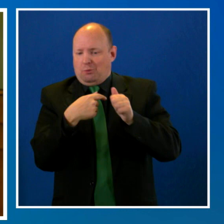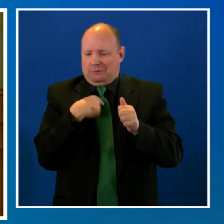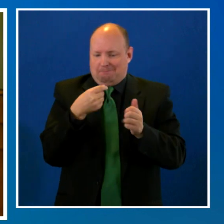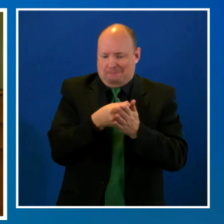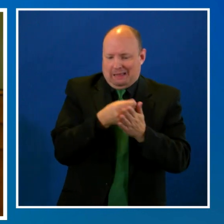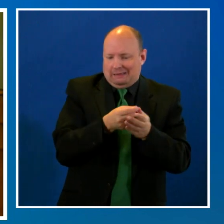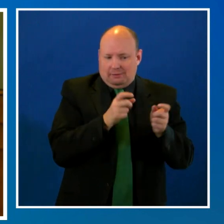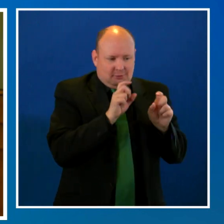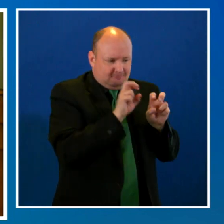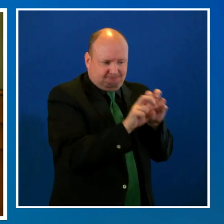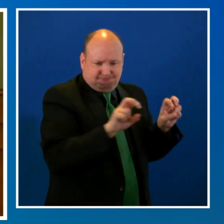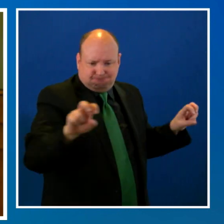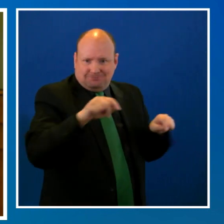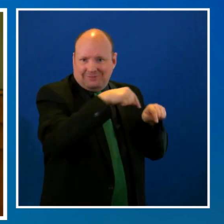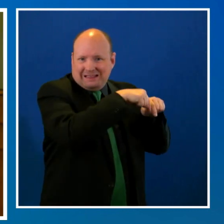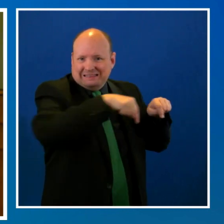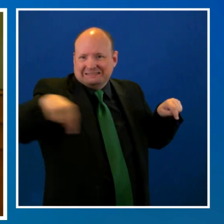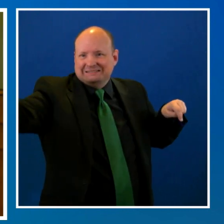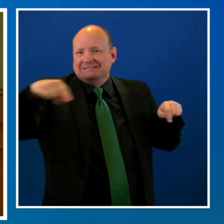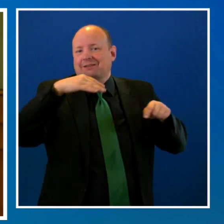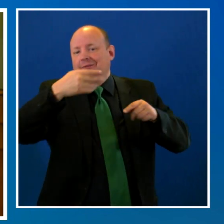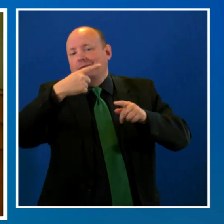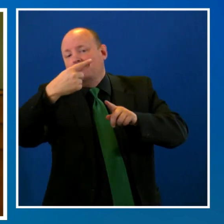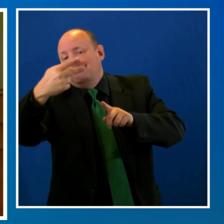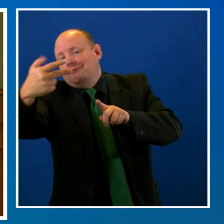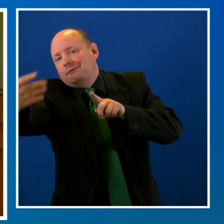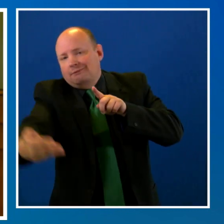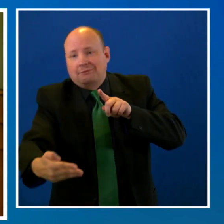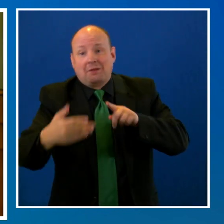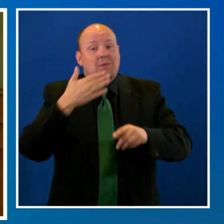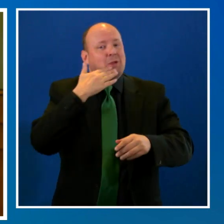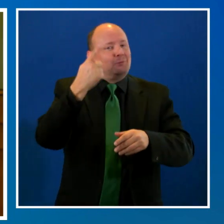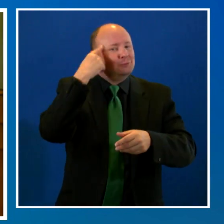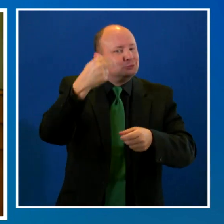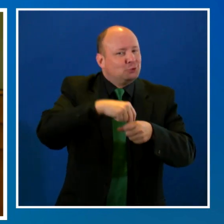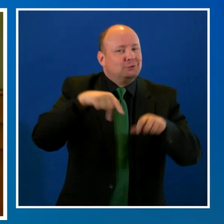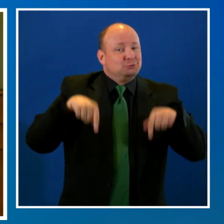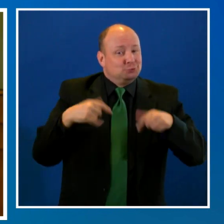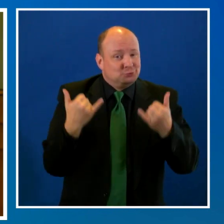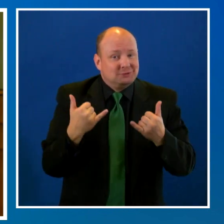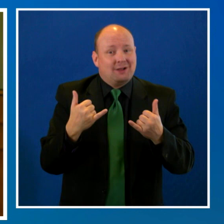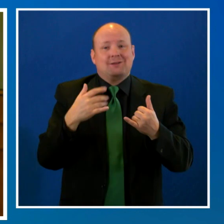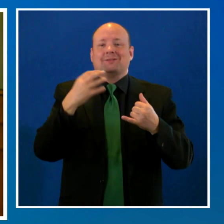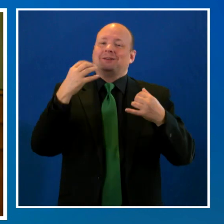Thank you so much for joining me for today's update. Meanwhile, Vancouver, stay safe.